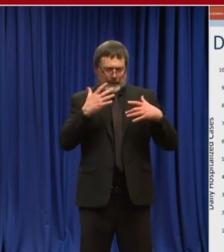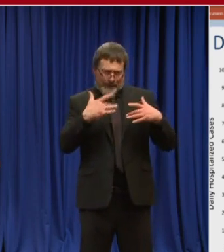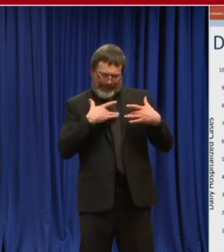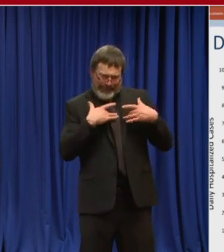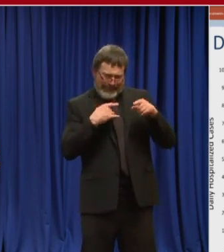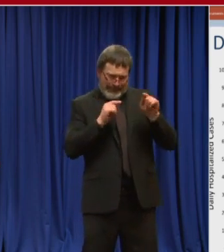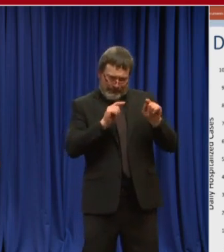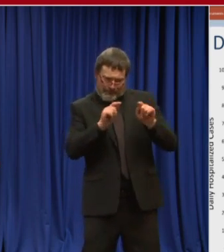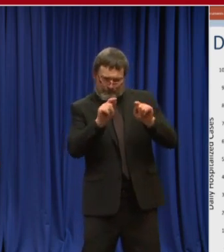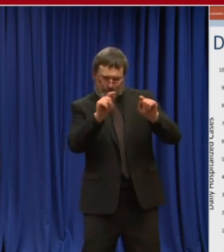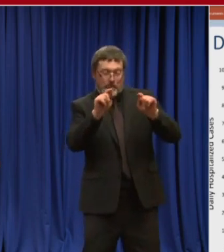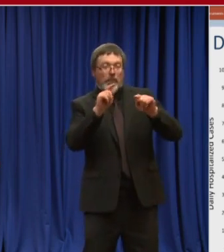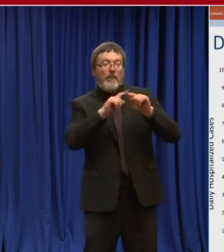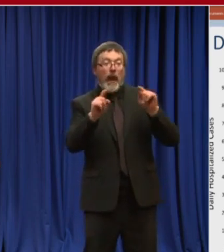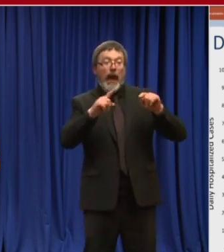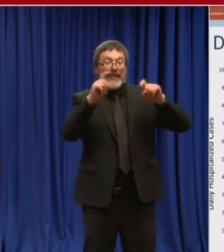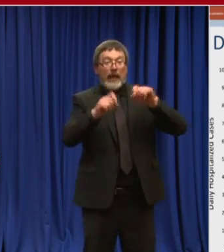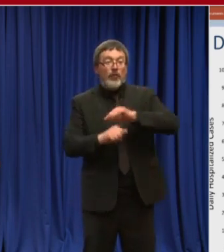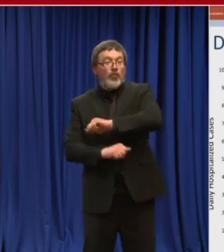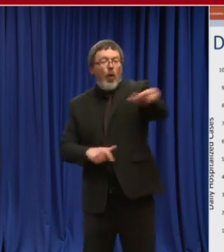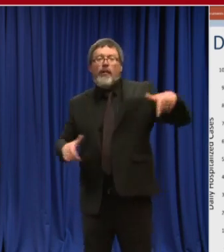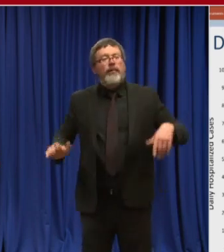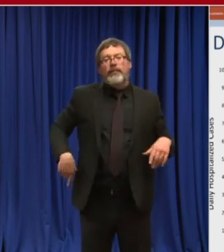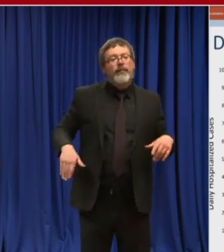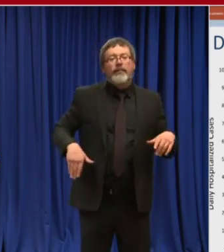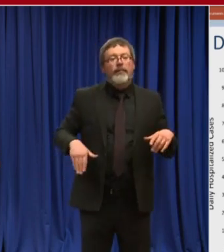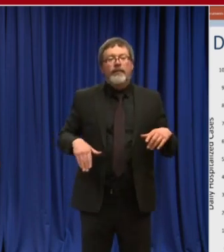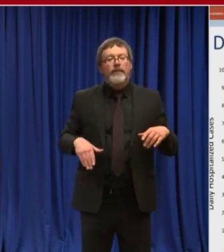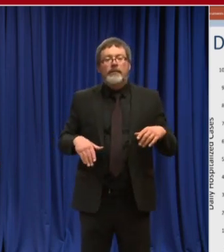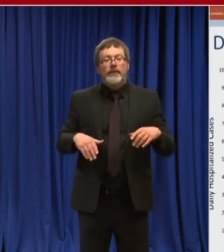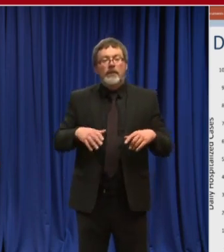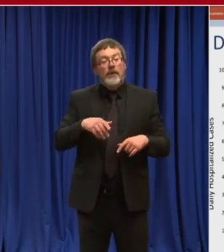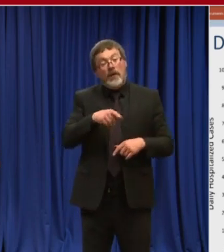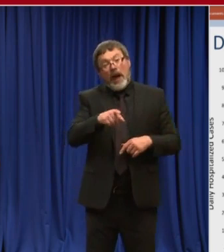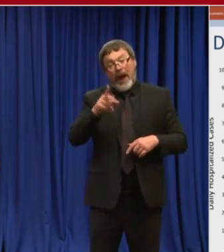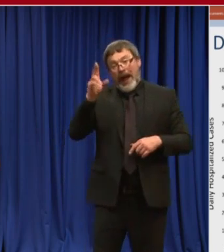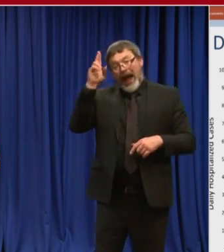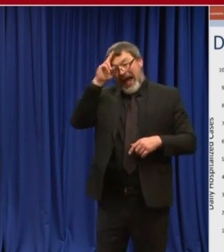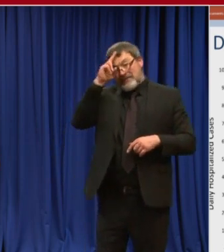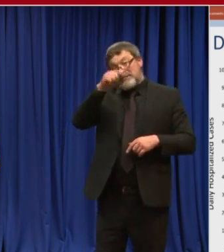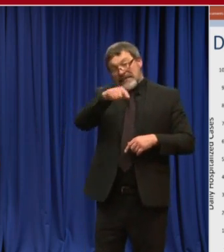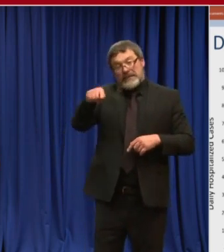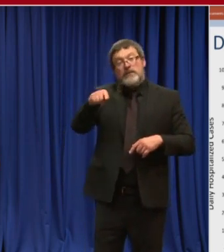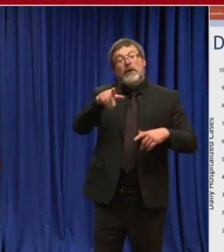THERE’S WHAT WE CALL TESTING BIAS. THE HOSPITALIZATION NUMBERS ARE GOING TO BE MUCH MORE MORE ACCURATE WAY TO TRACK THIS.